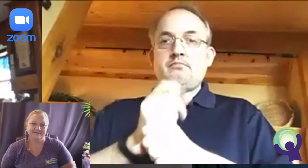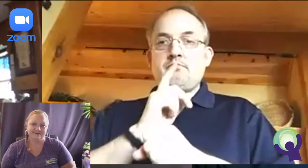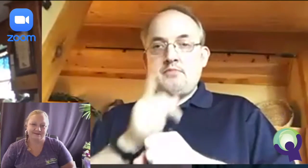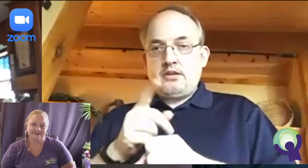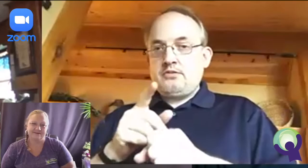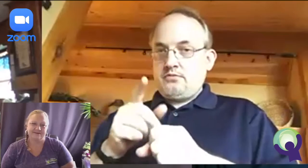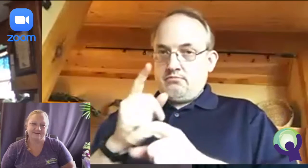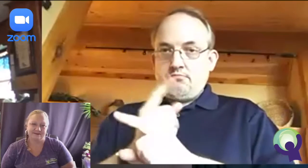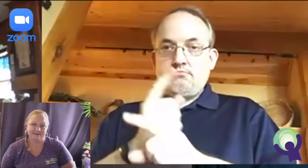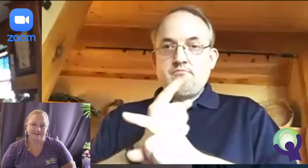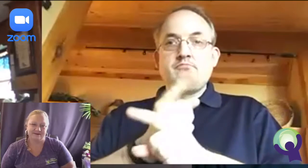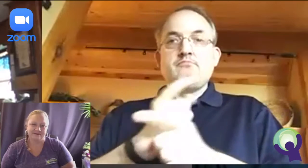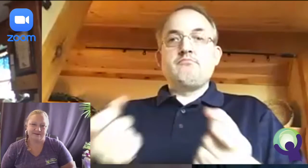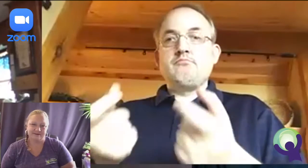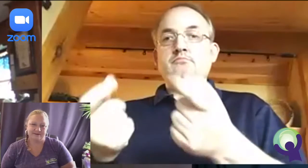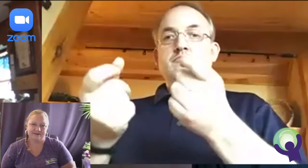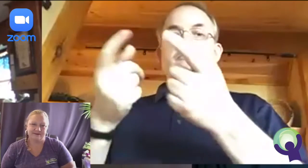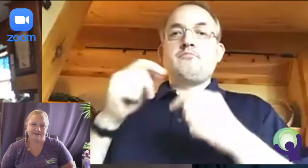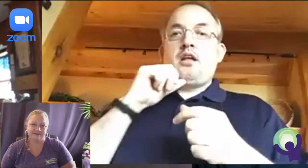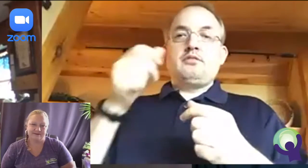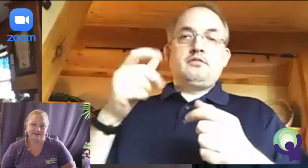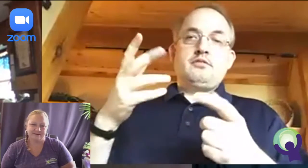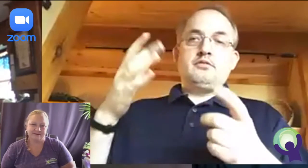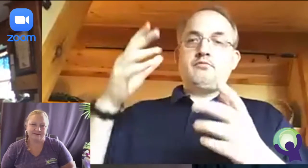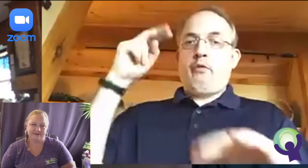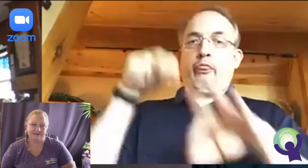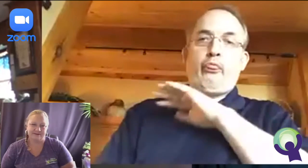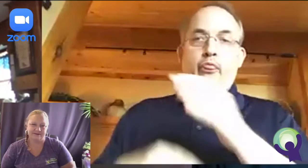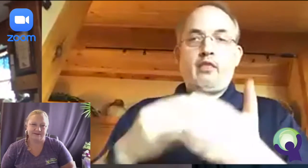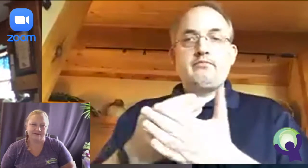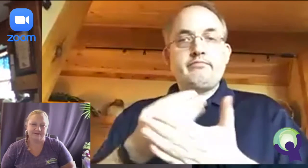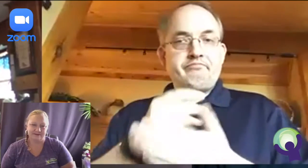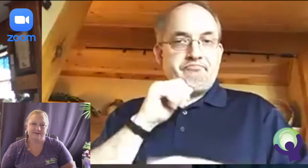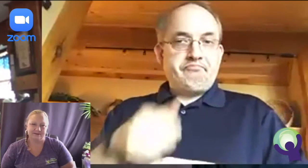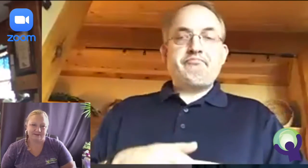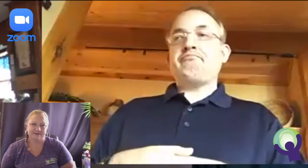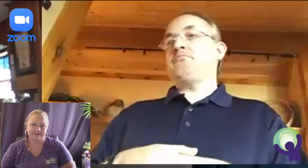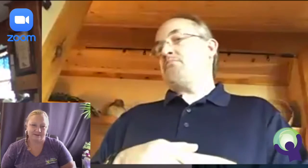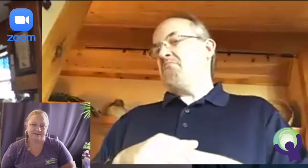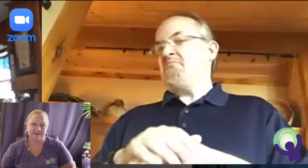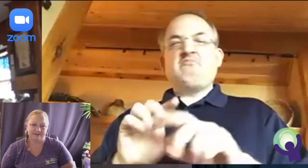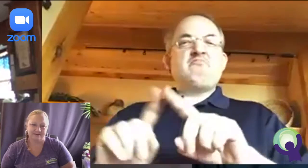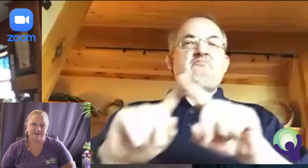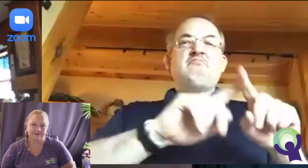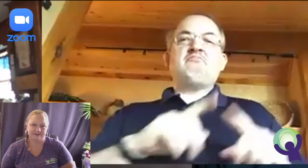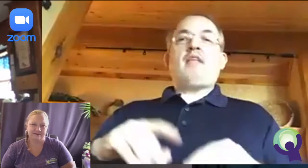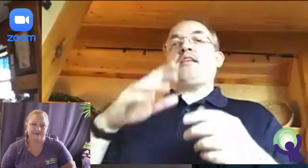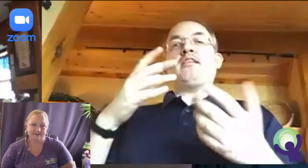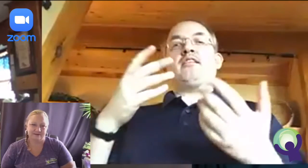as well. But of course, managing funds appropriately, making sure things are